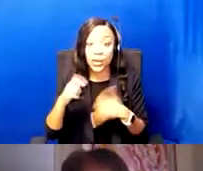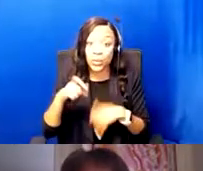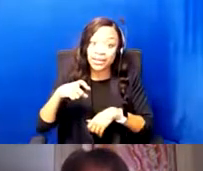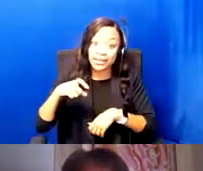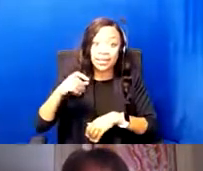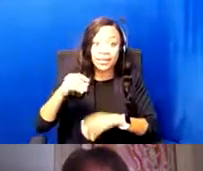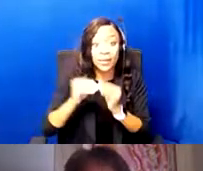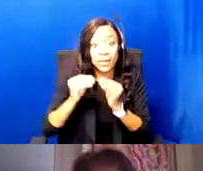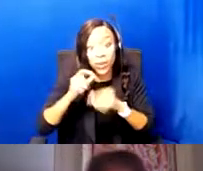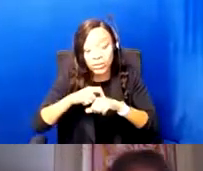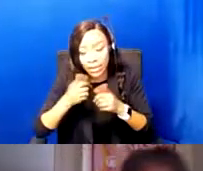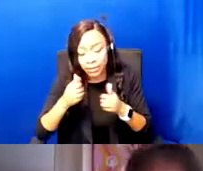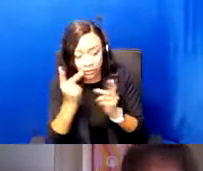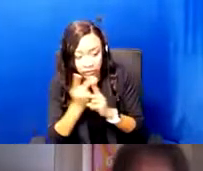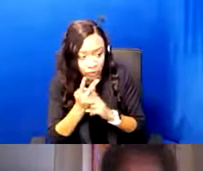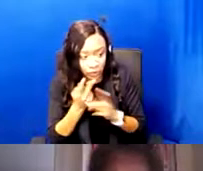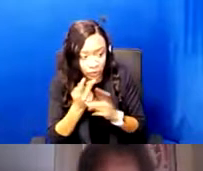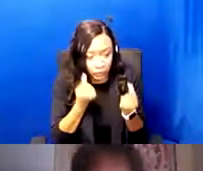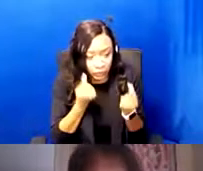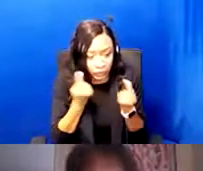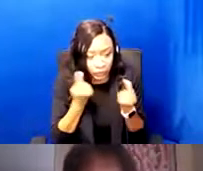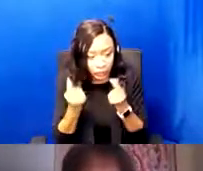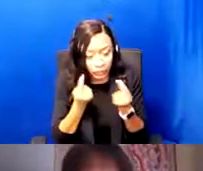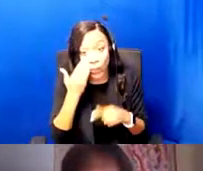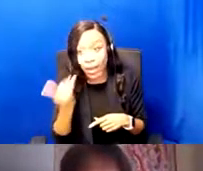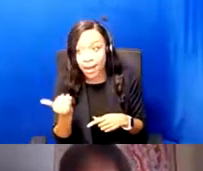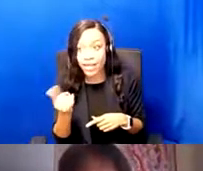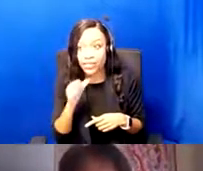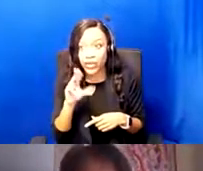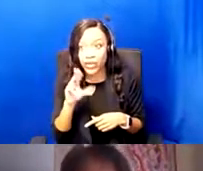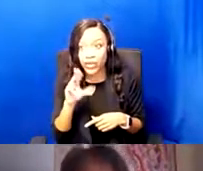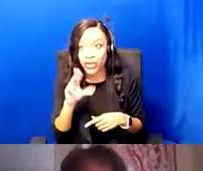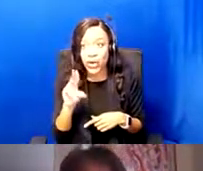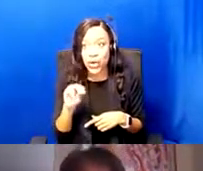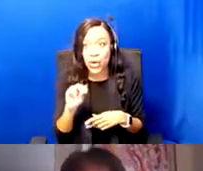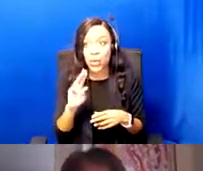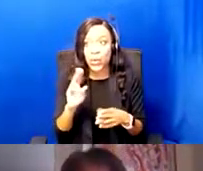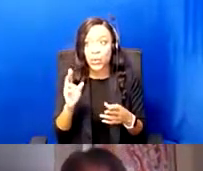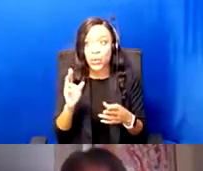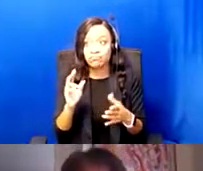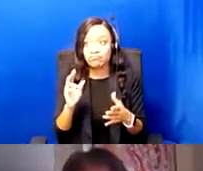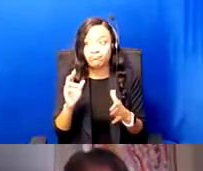because there are no universal or uniform protocols from country to country, from state to state,